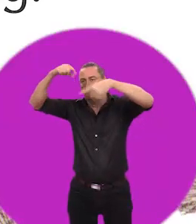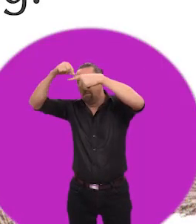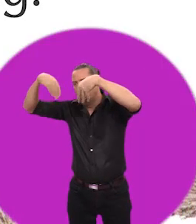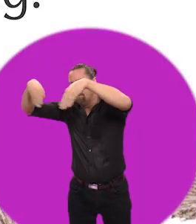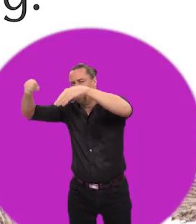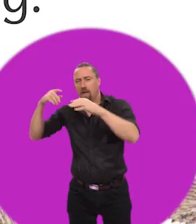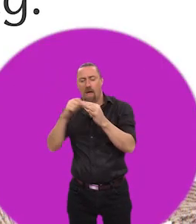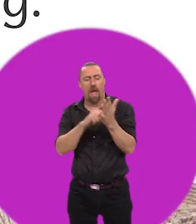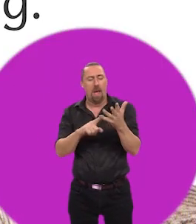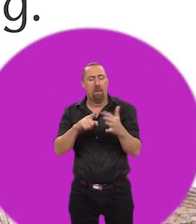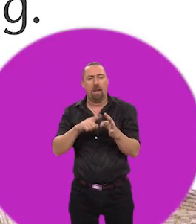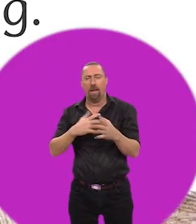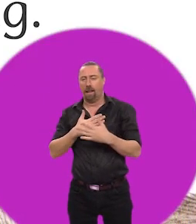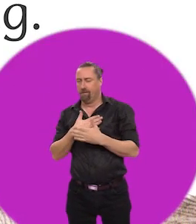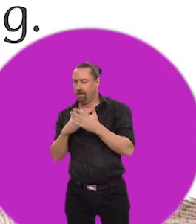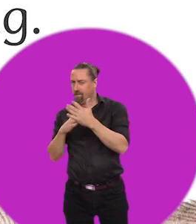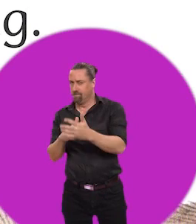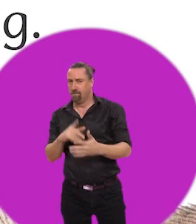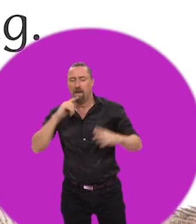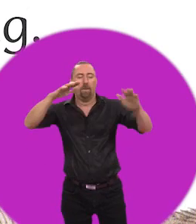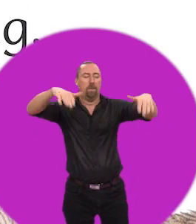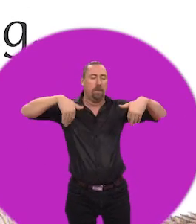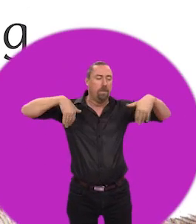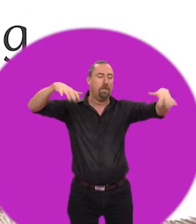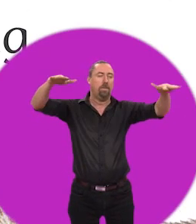While the washing was flapping in the breeze, joeys basked